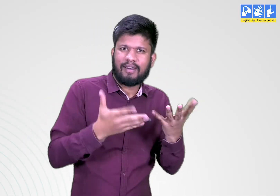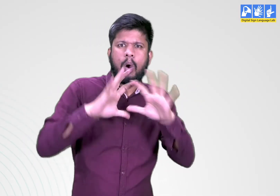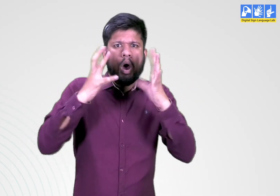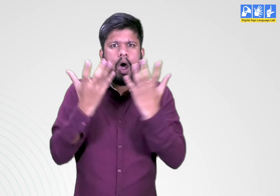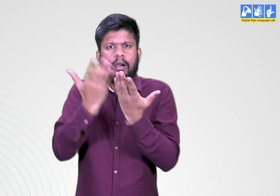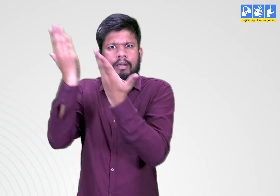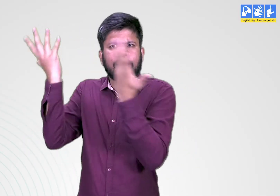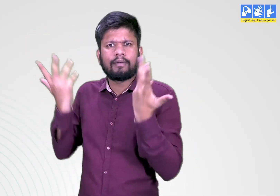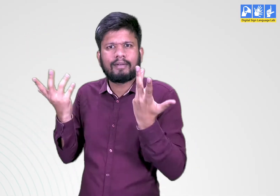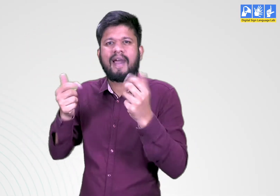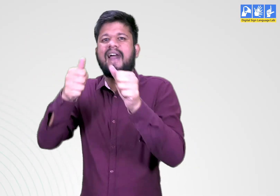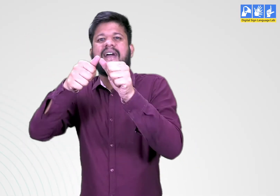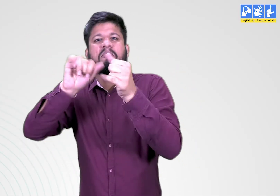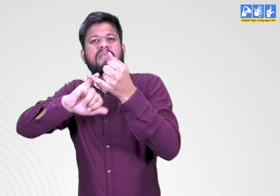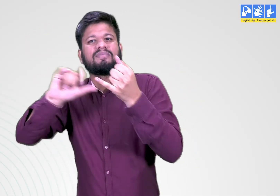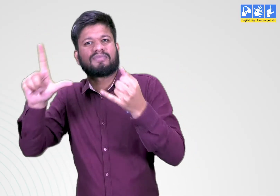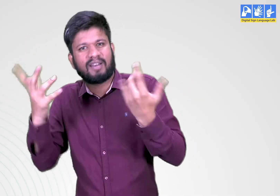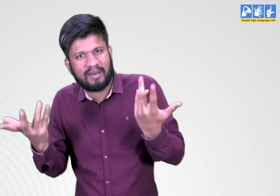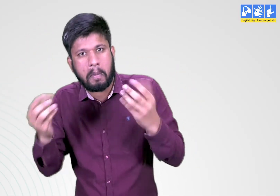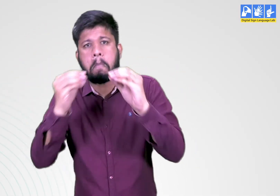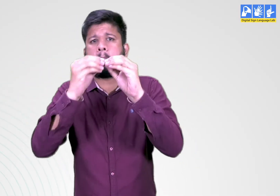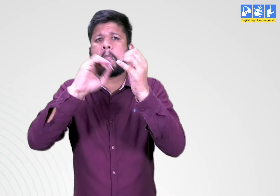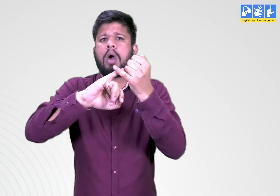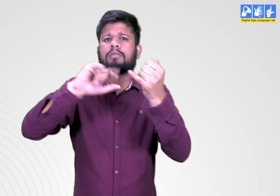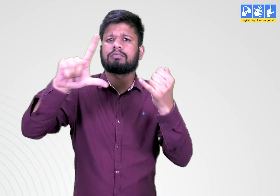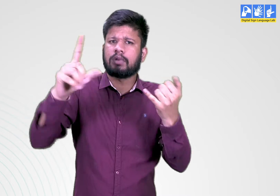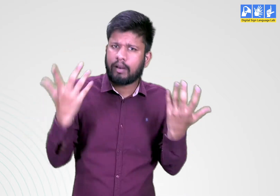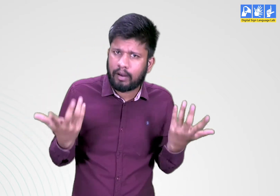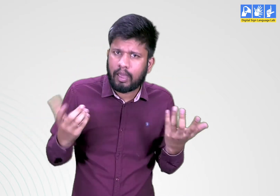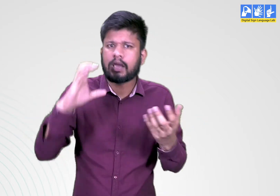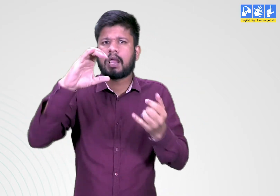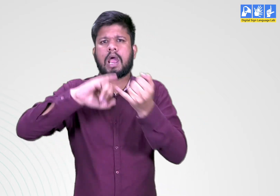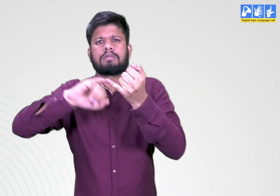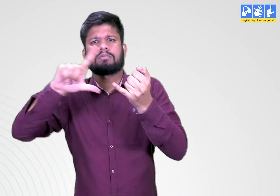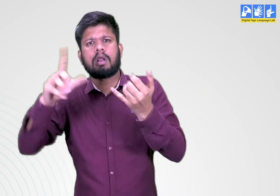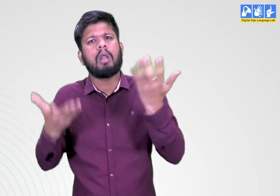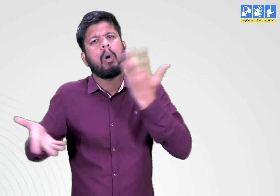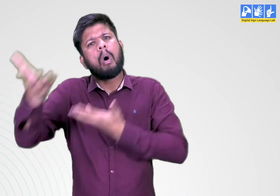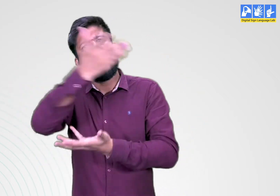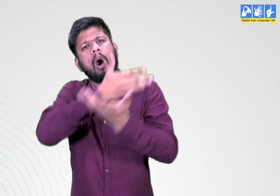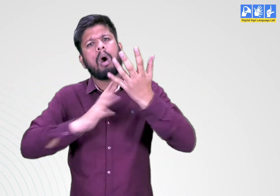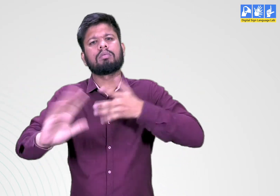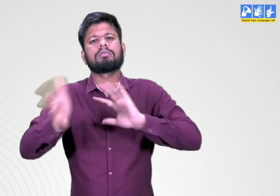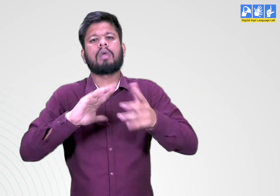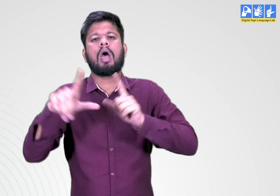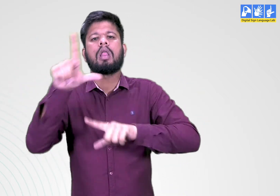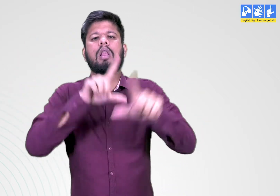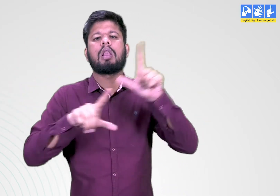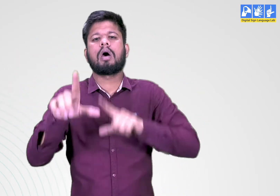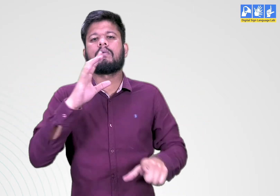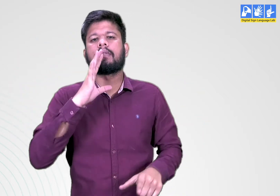There are different sign languages around the world like Indian sign language, American sign language(ASL), British sign language(BSL), Chinese sign language(CSL) and many more.